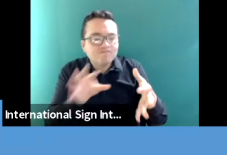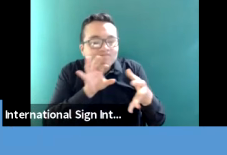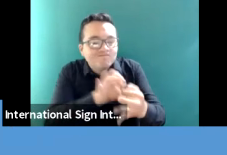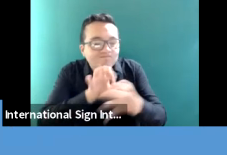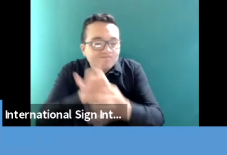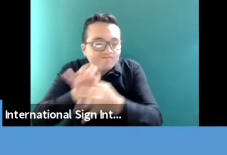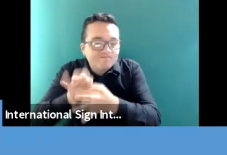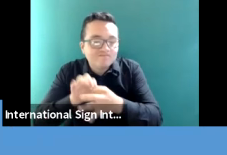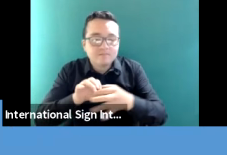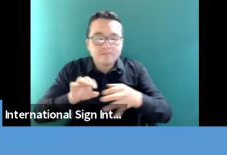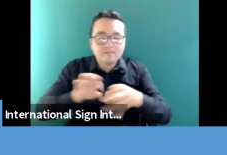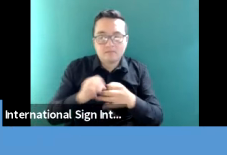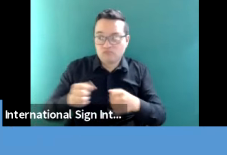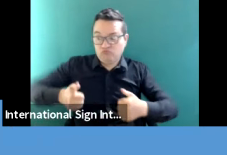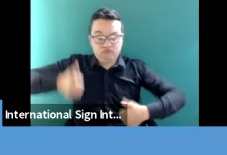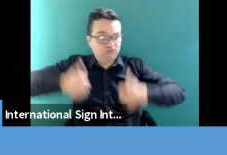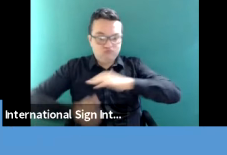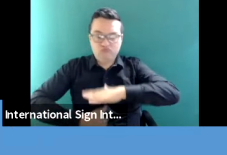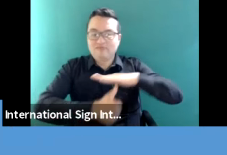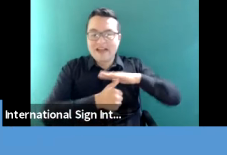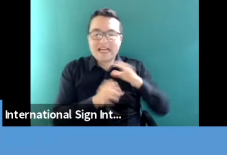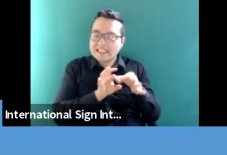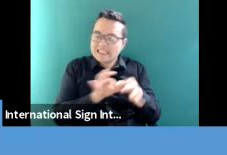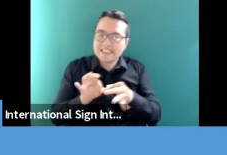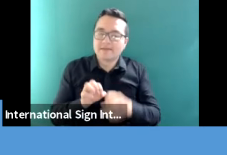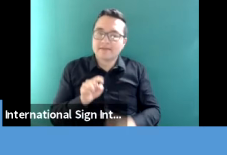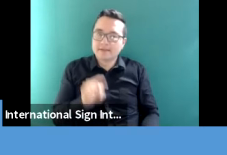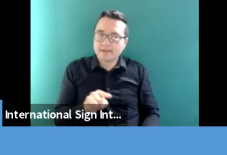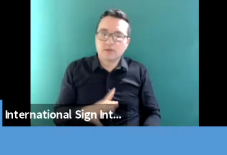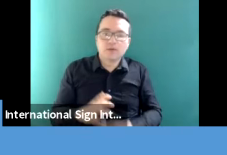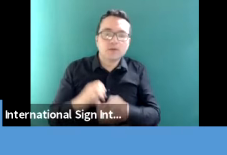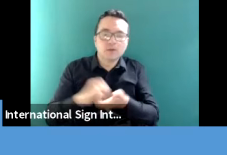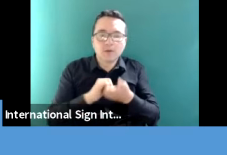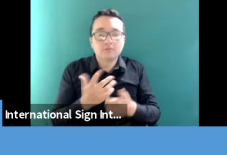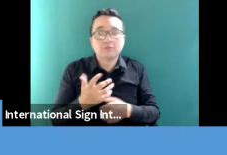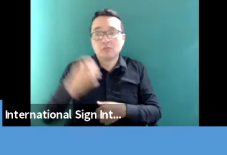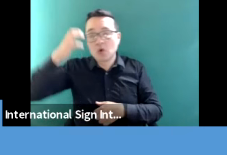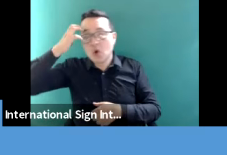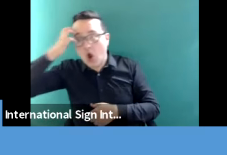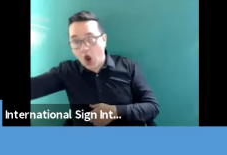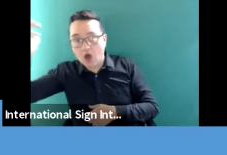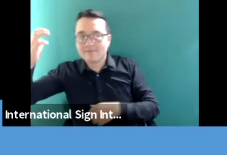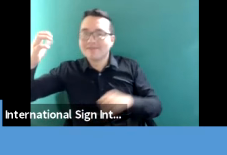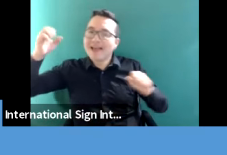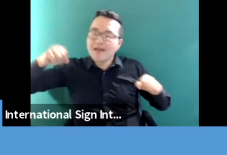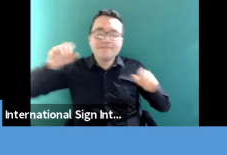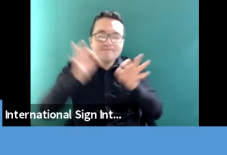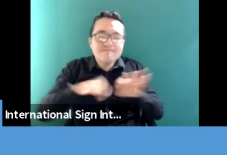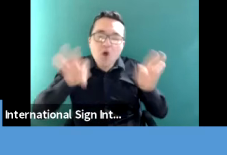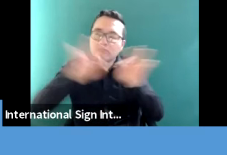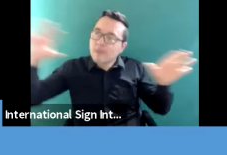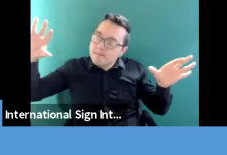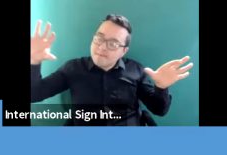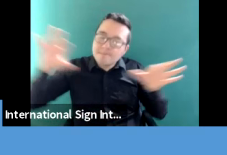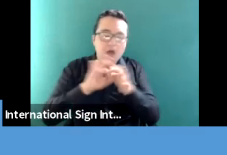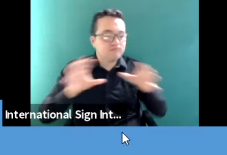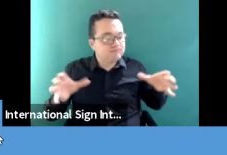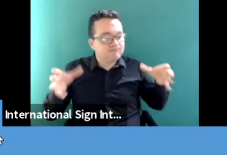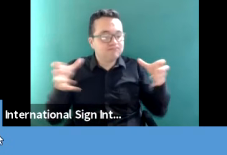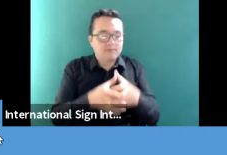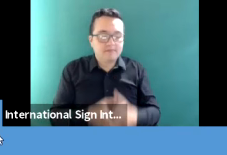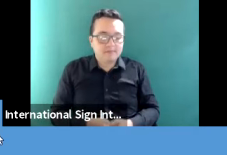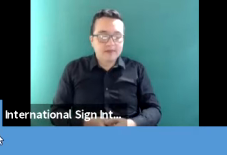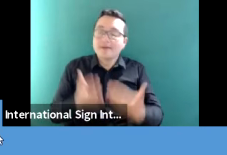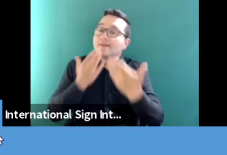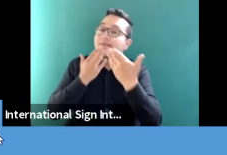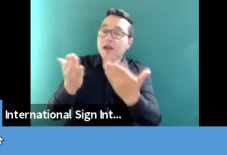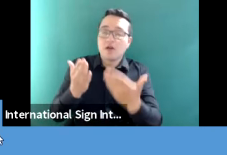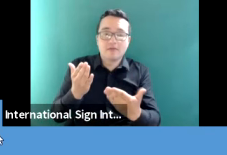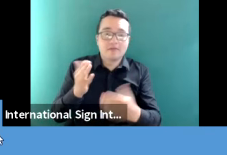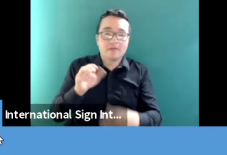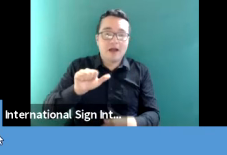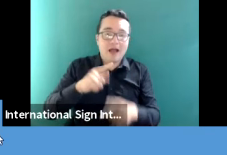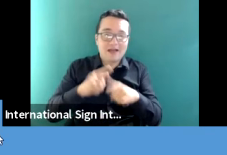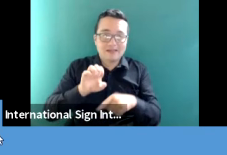I just want to say quickly, there is clear evidence that a successful country should involve the private sector on par with other stakeholders.